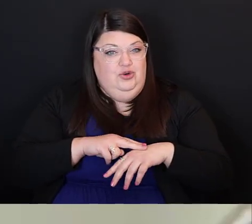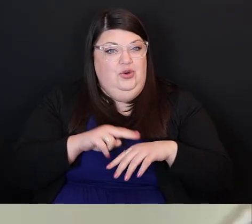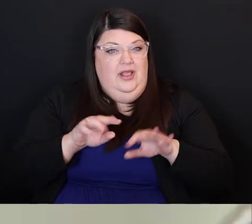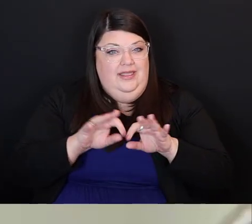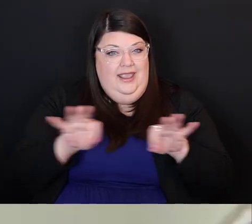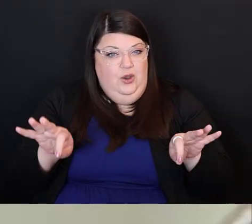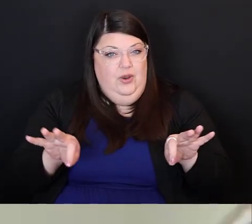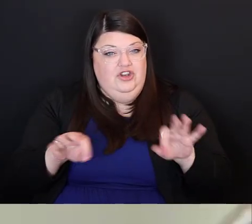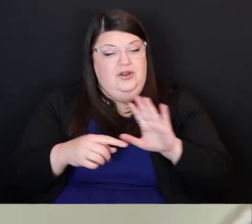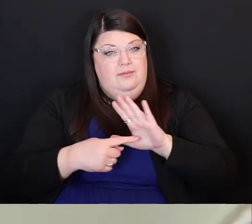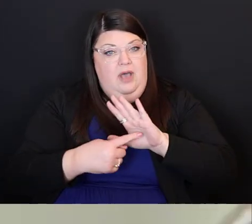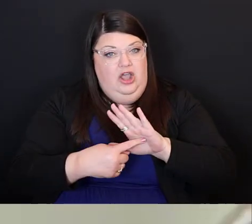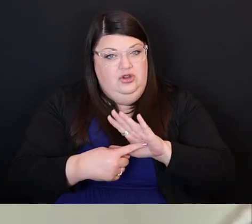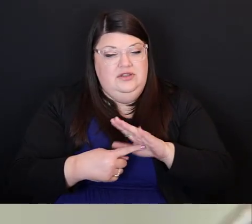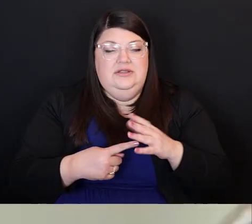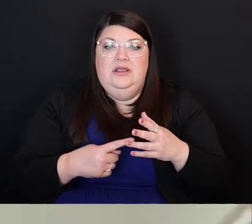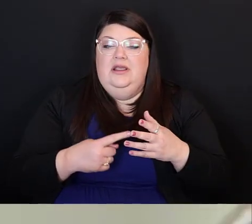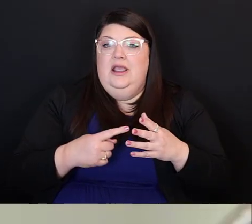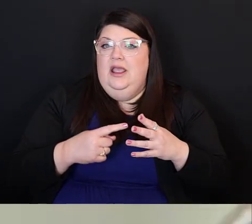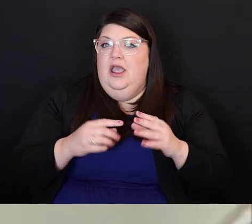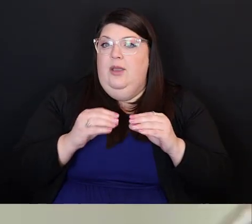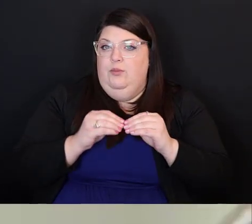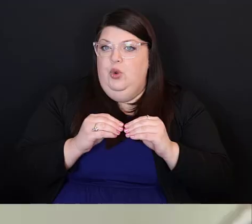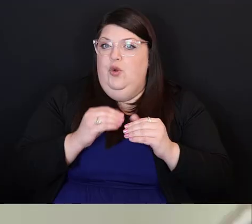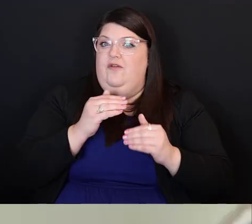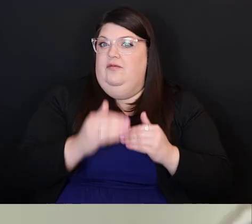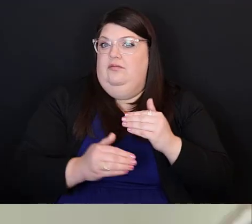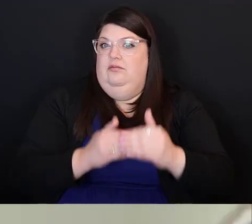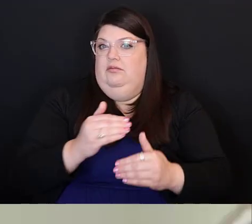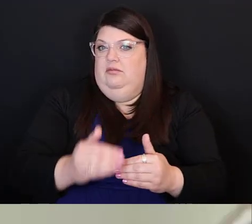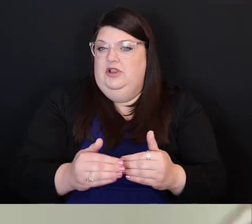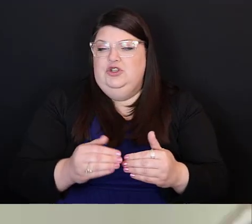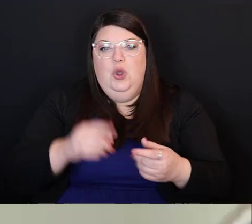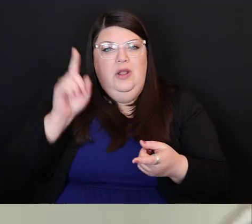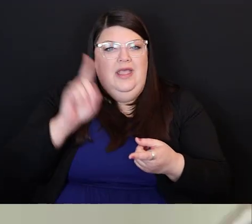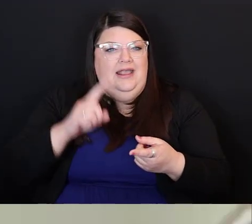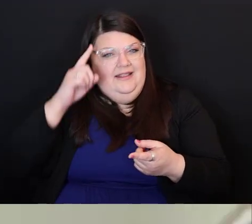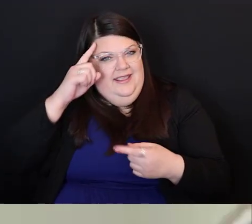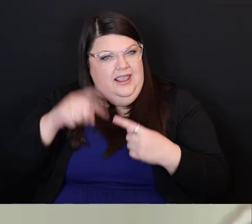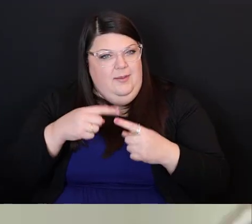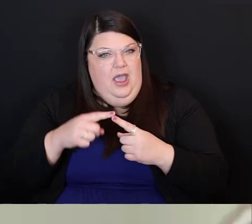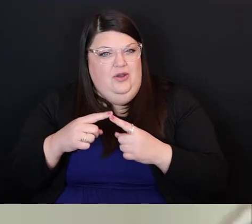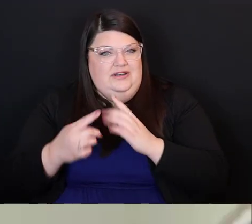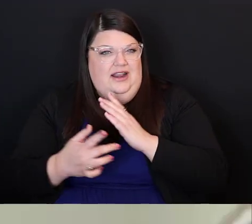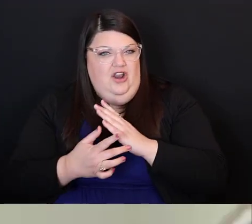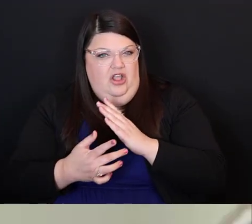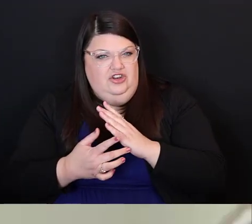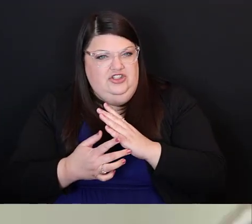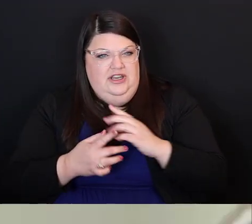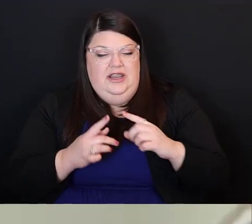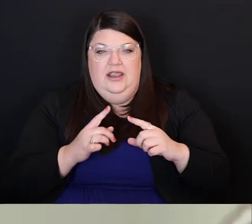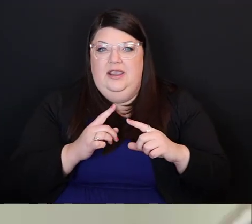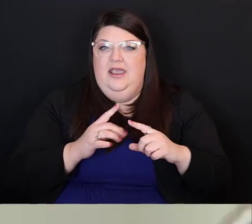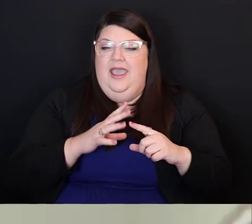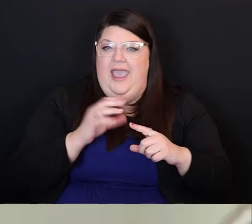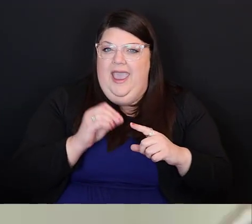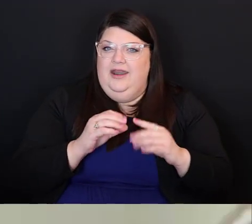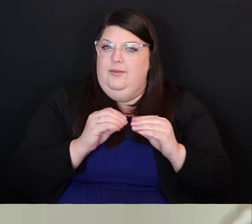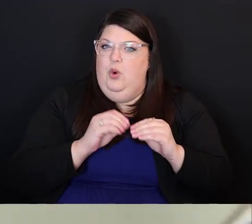think less about it being technology and just think about what it's supposed to do, but it's going to be a gradual process to make it there.